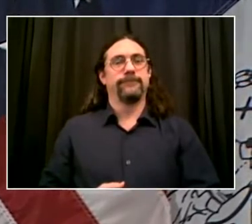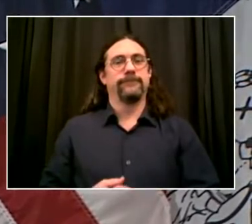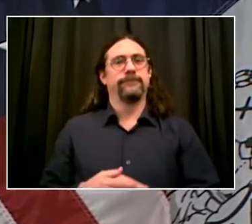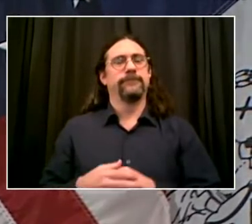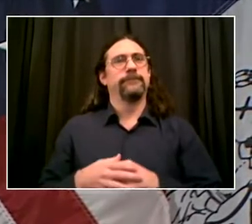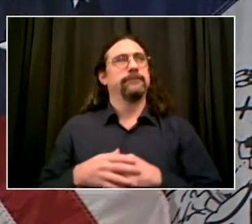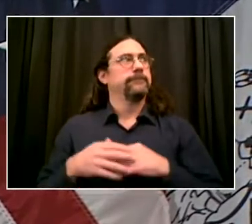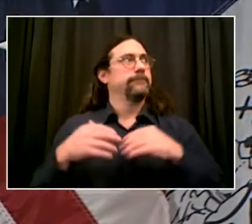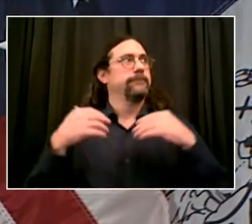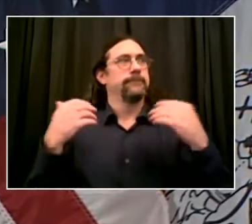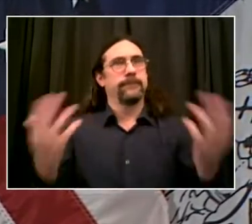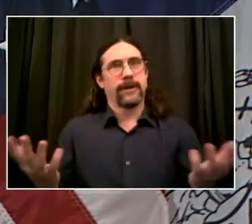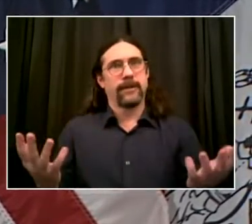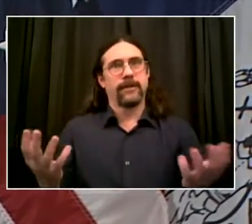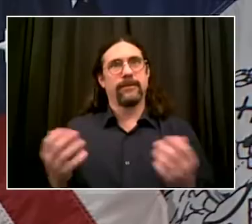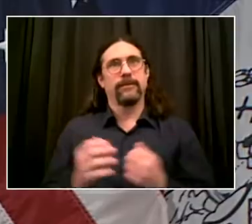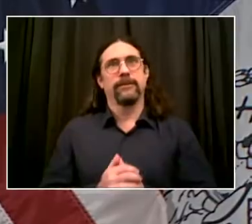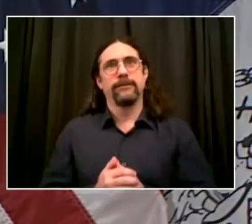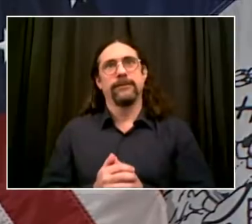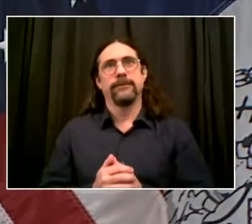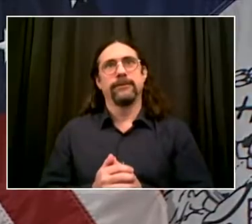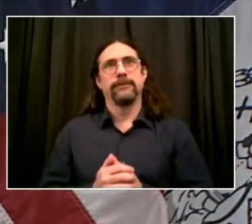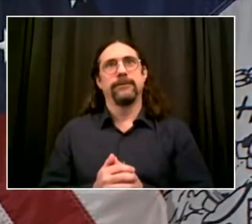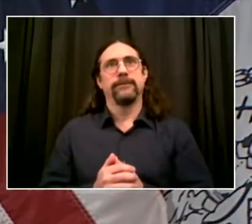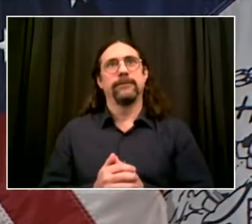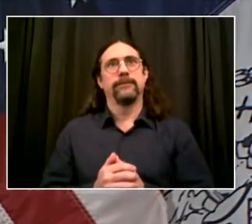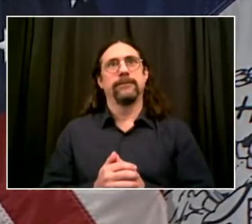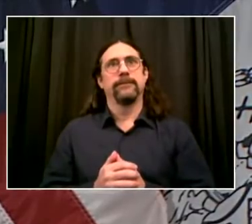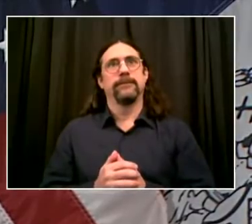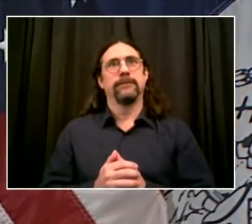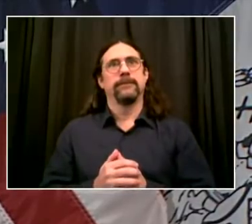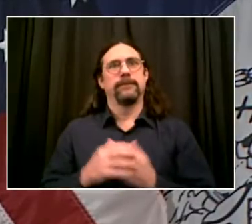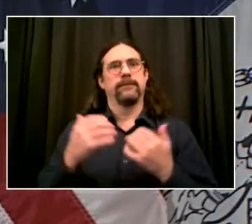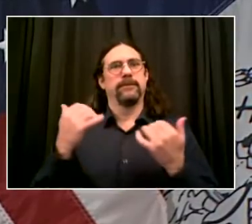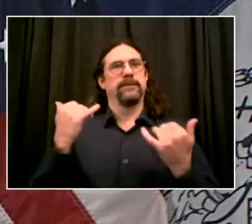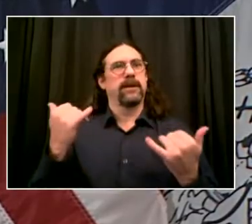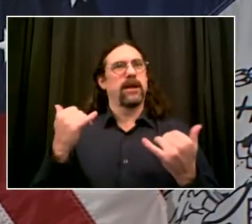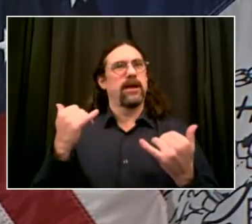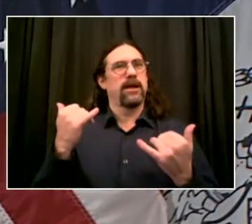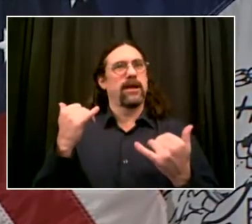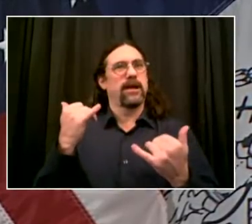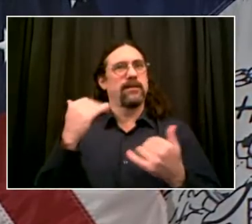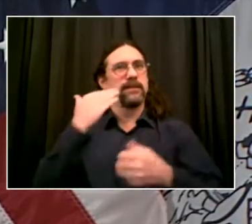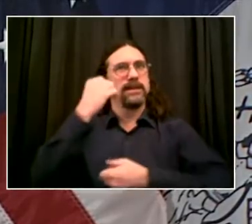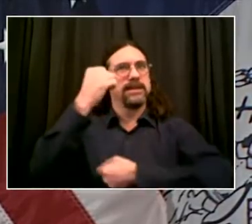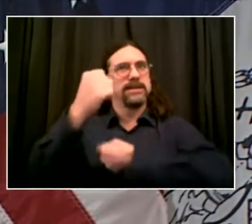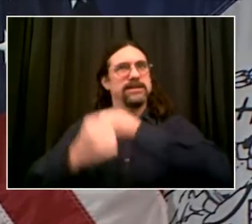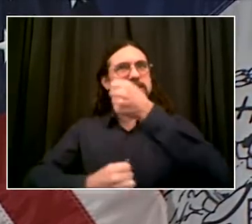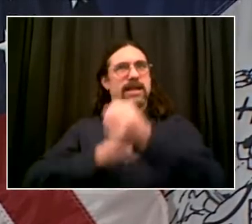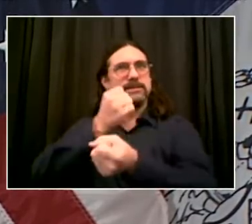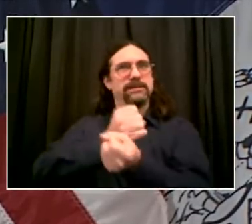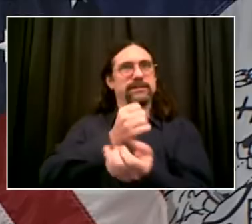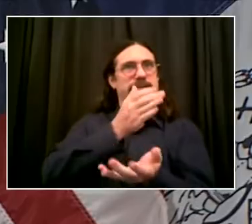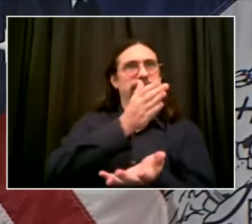GOOD MORNING EVERYBODY. IT IS A VERY